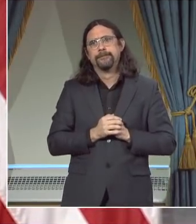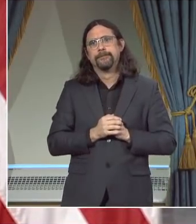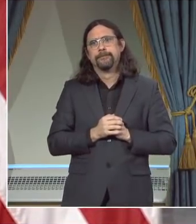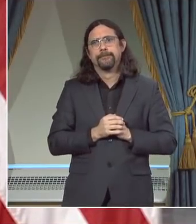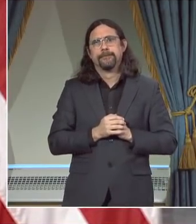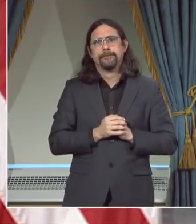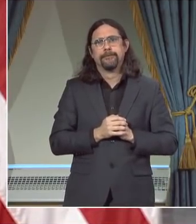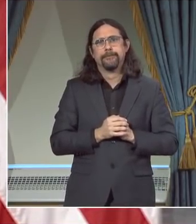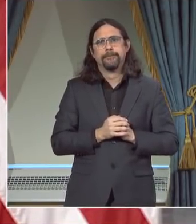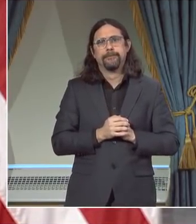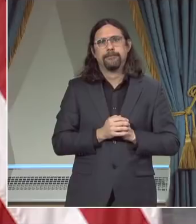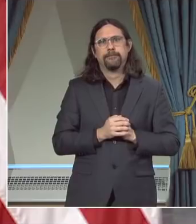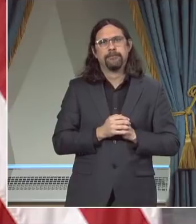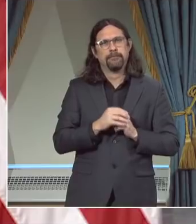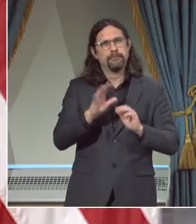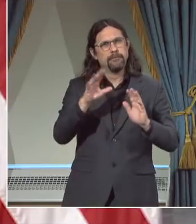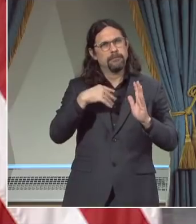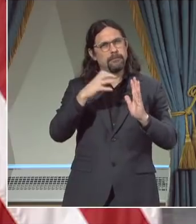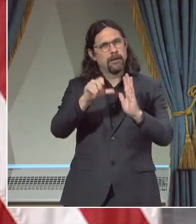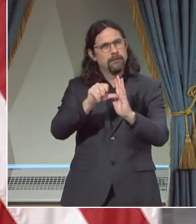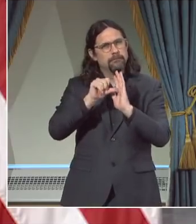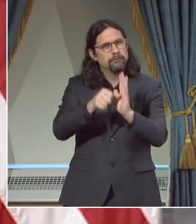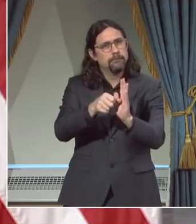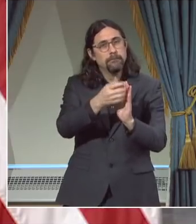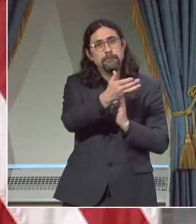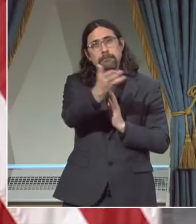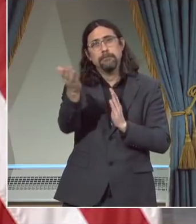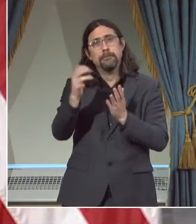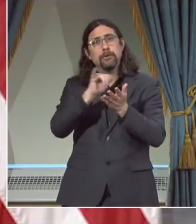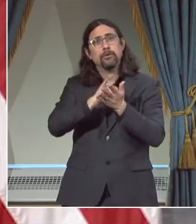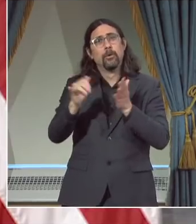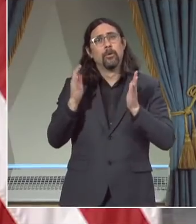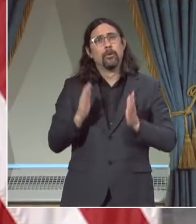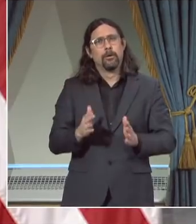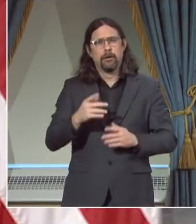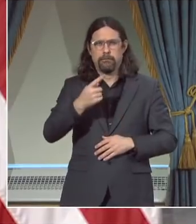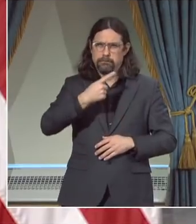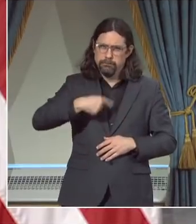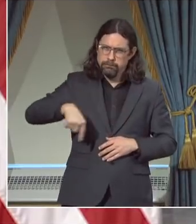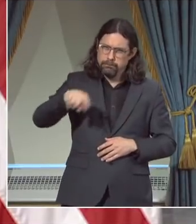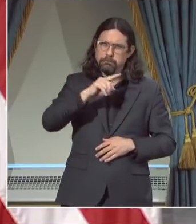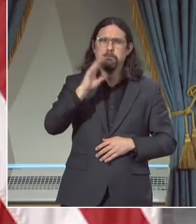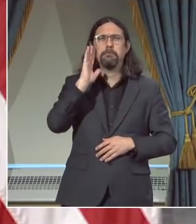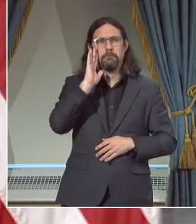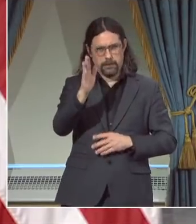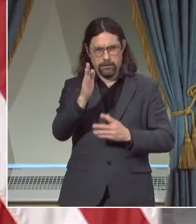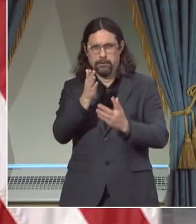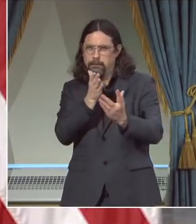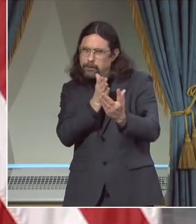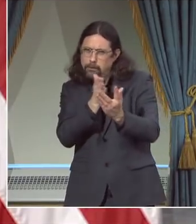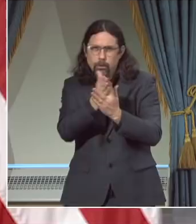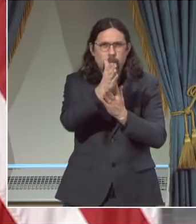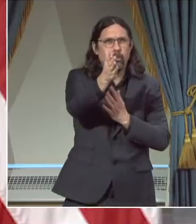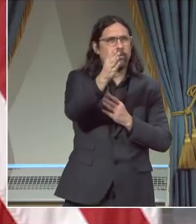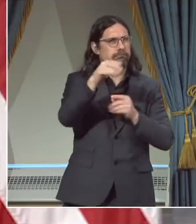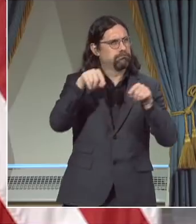THIS TOGETHER. AND AS HARD TO XPELAIN THAT BALANCE SOMETIMES THAT WE'RE DEALING WITH SOMETHI NG ABSOLUTELY PROFOUNDLY